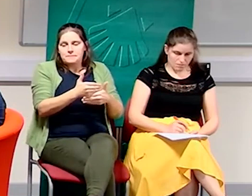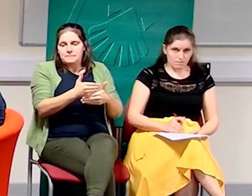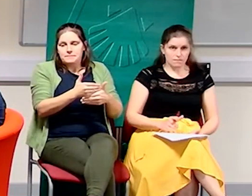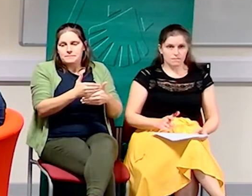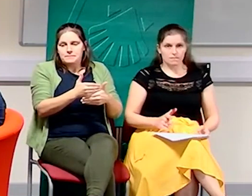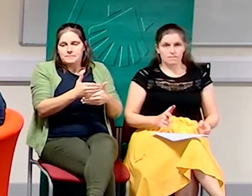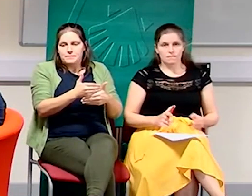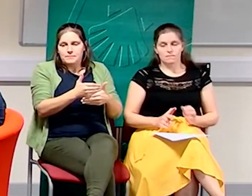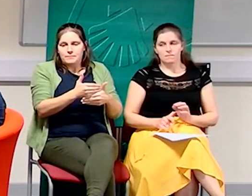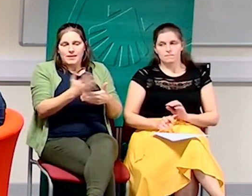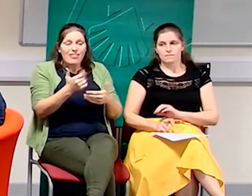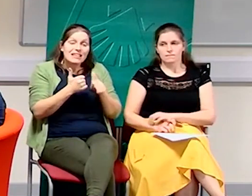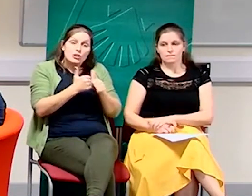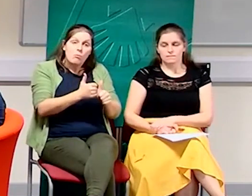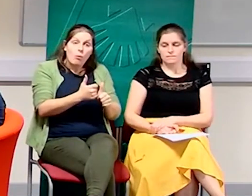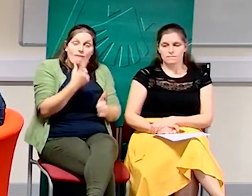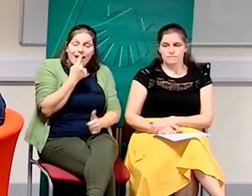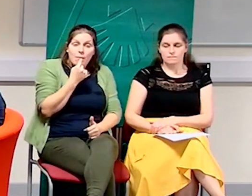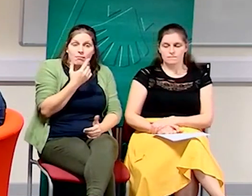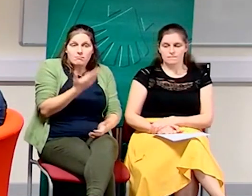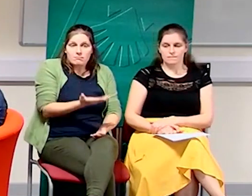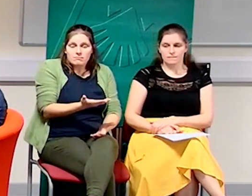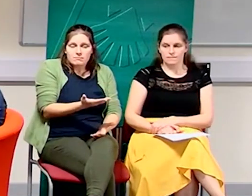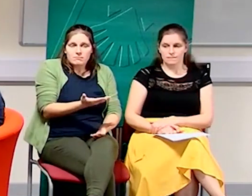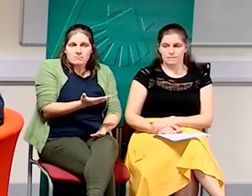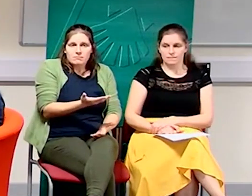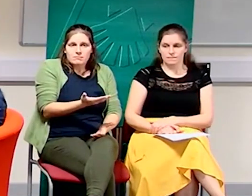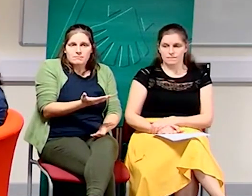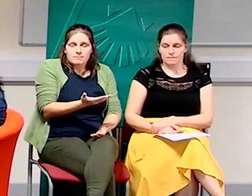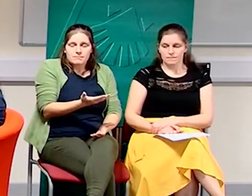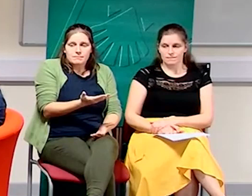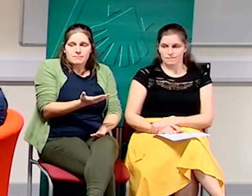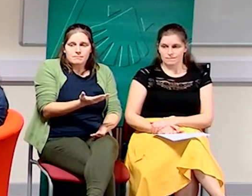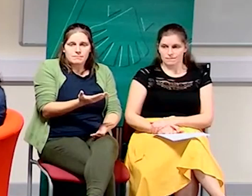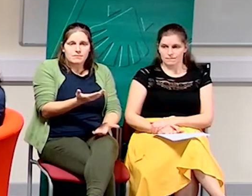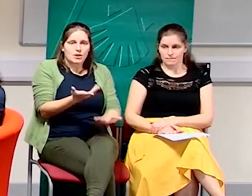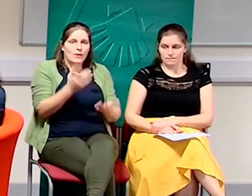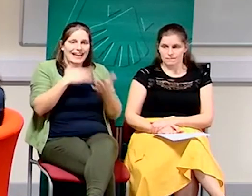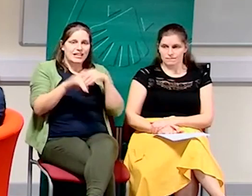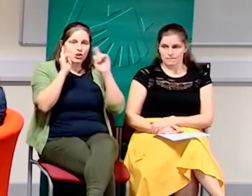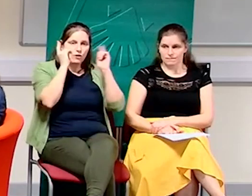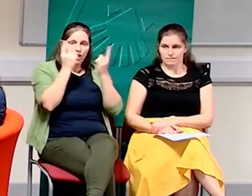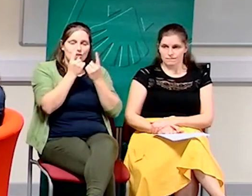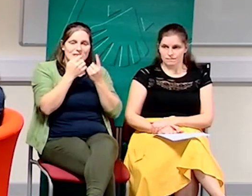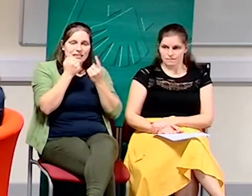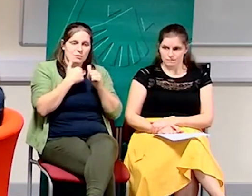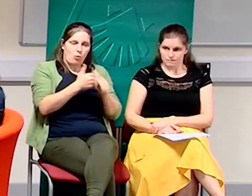mean there is support available um university and higher education in general but it isn't very well